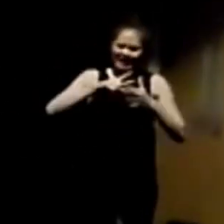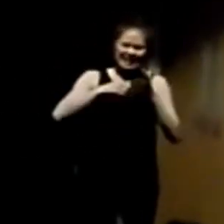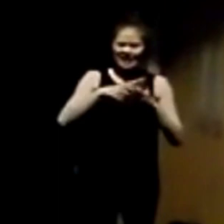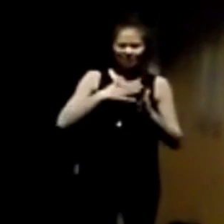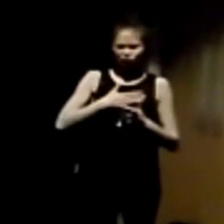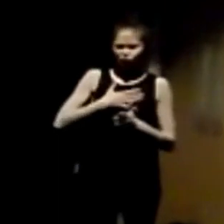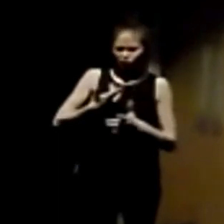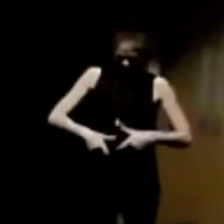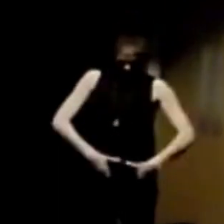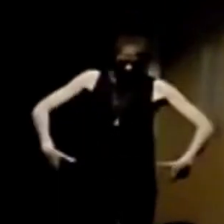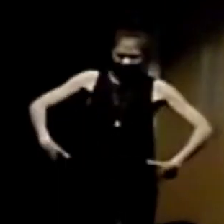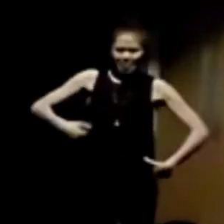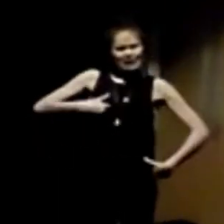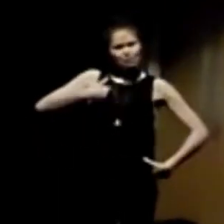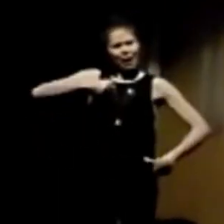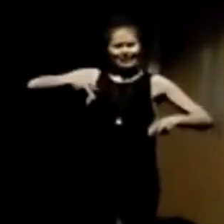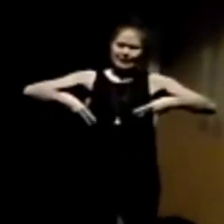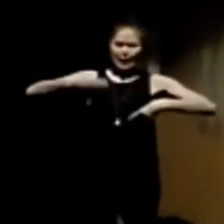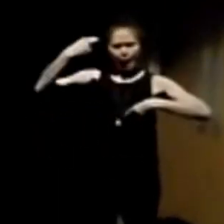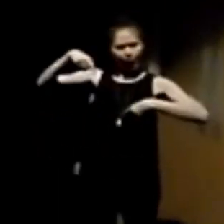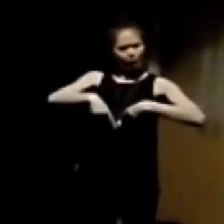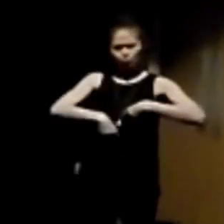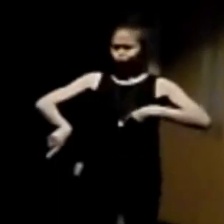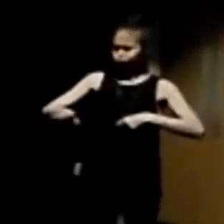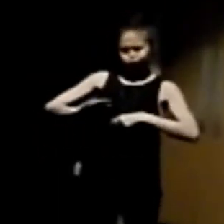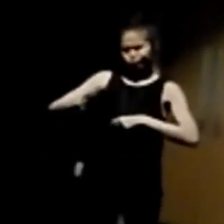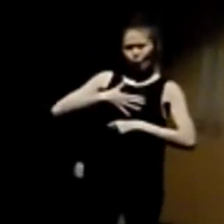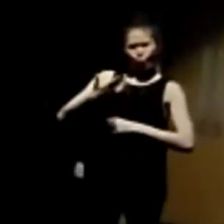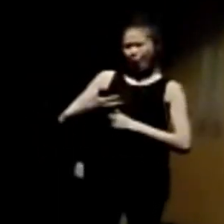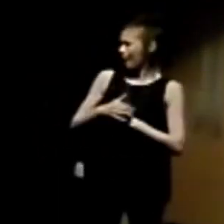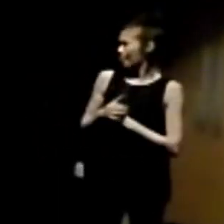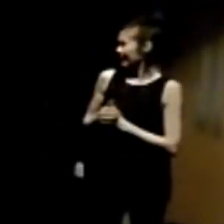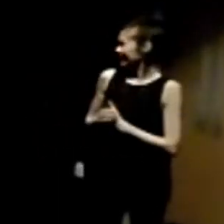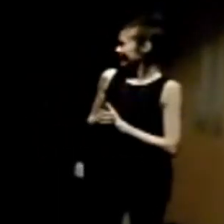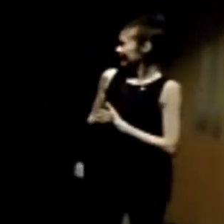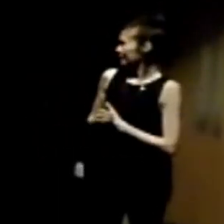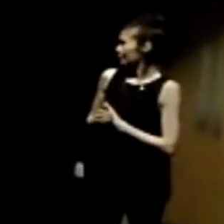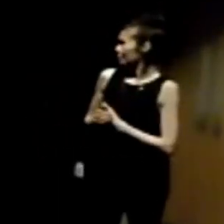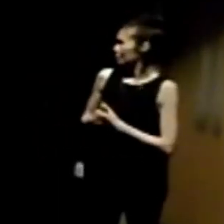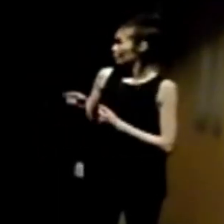So, she's not very impressed. Uh so she's going are you kidding?